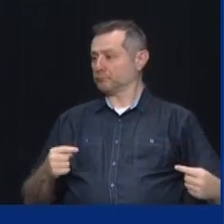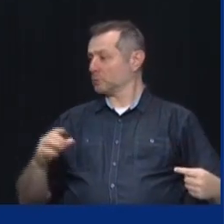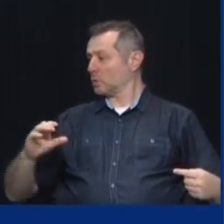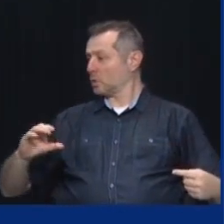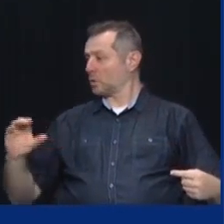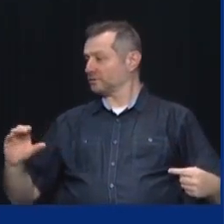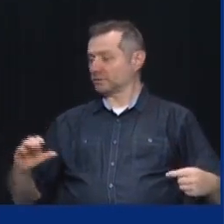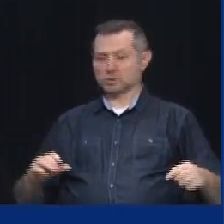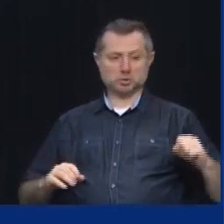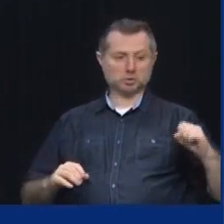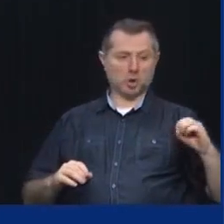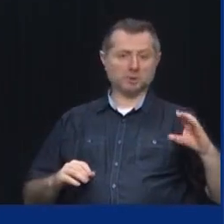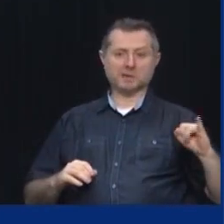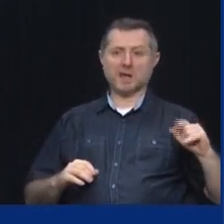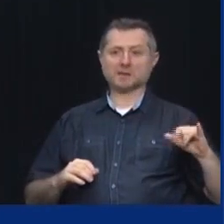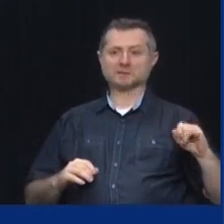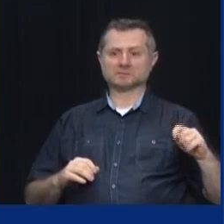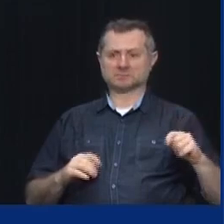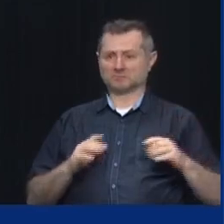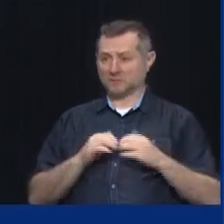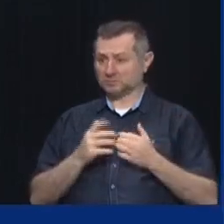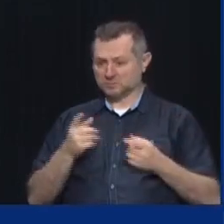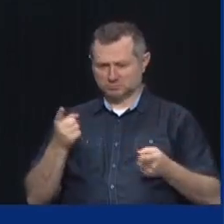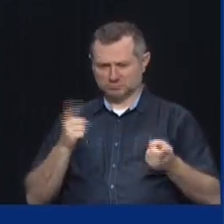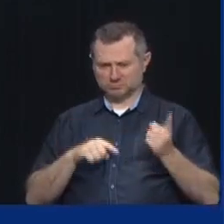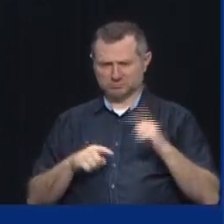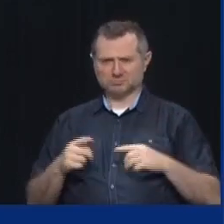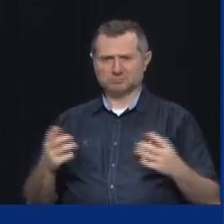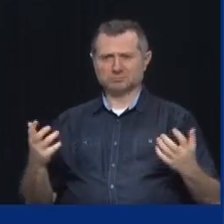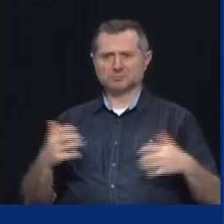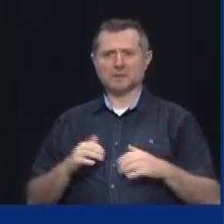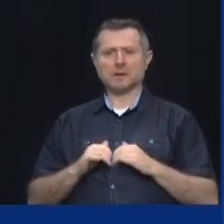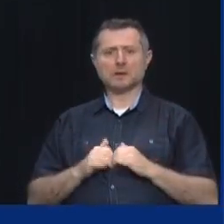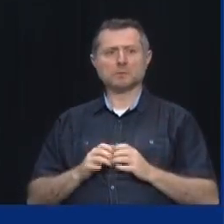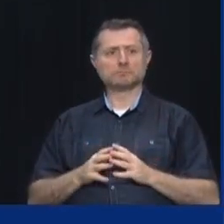WE ALSO HAVE THE OTHER END OF THE SPECTRUM WHO SAY WE ARE